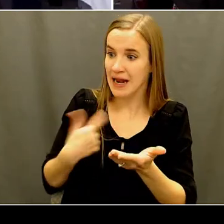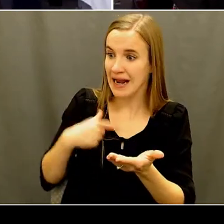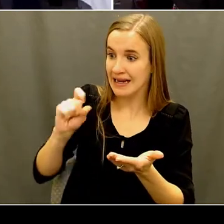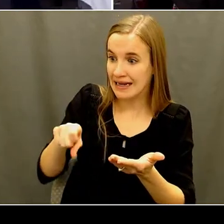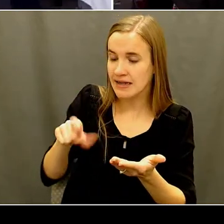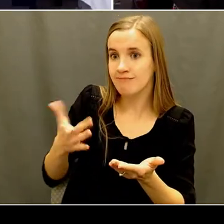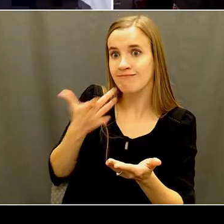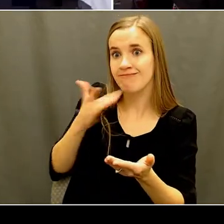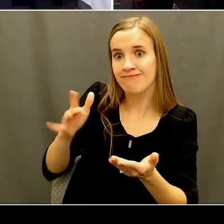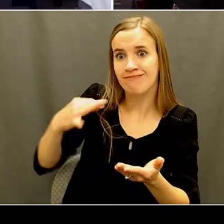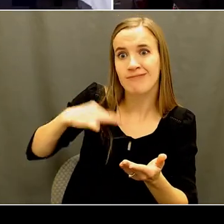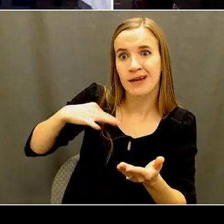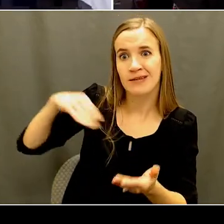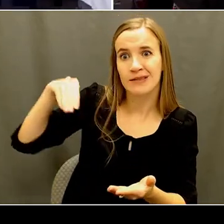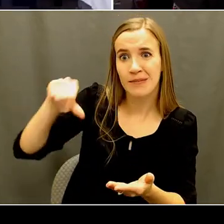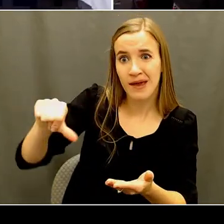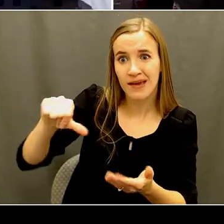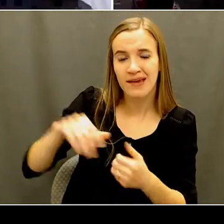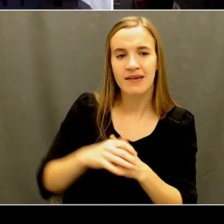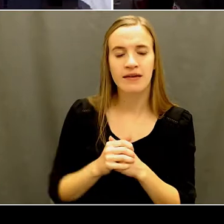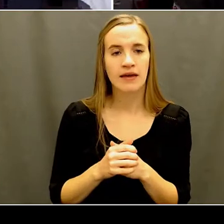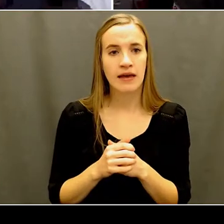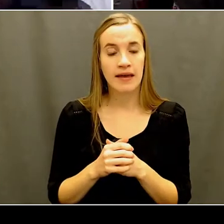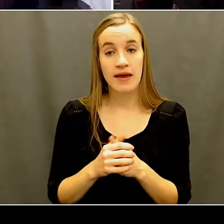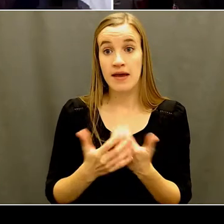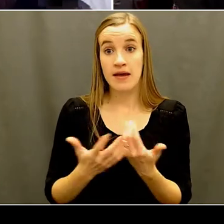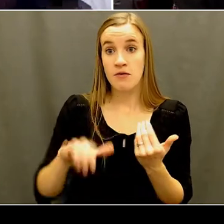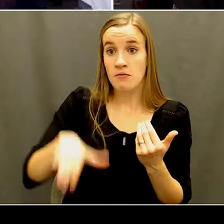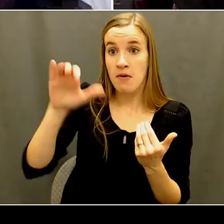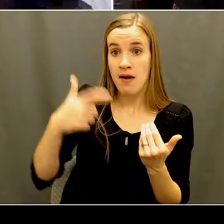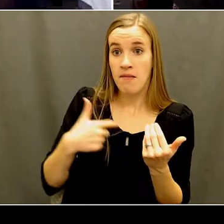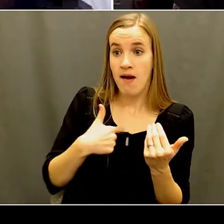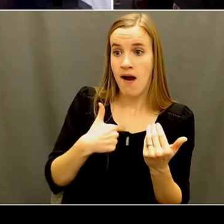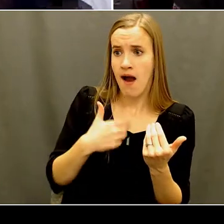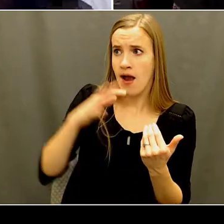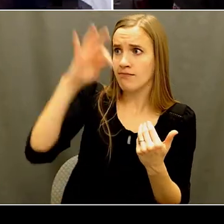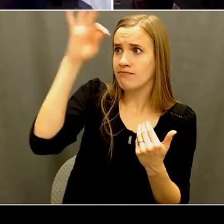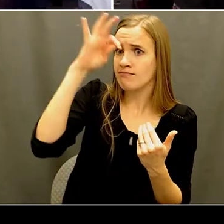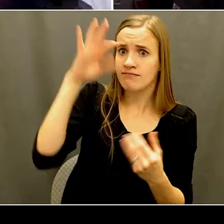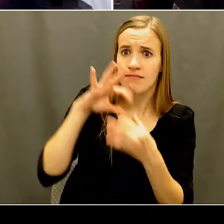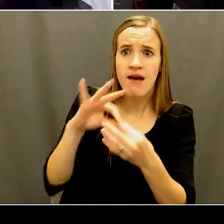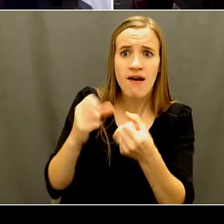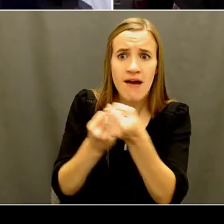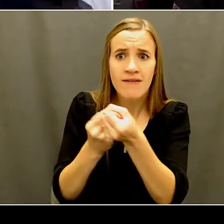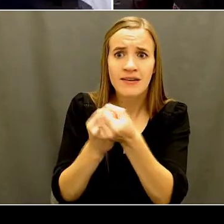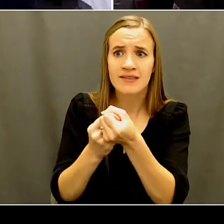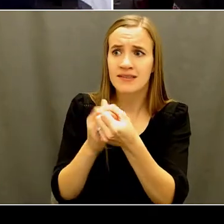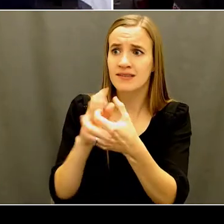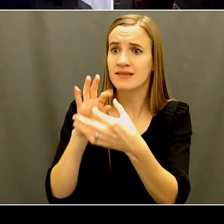systems that I was connected to and I didn't have a disability identity. You